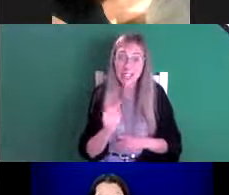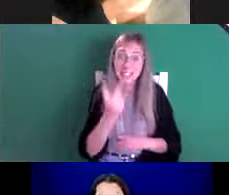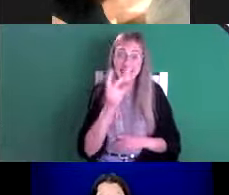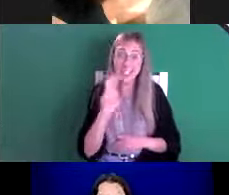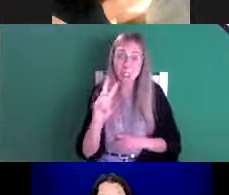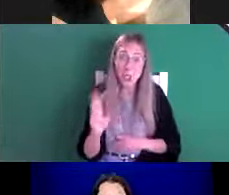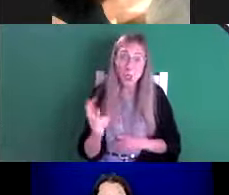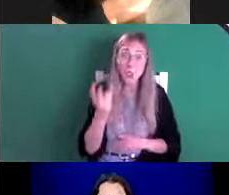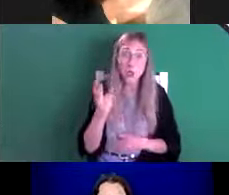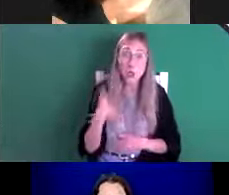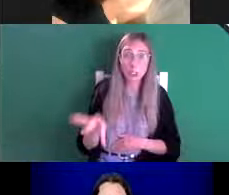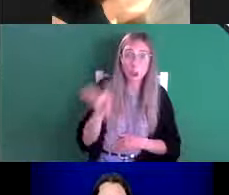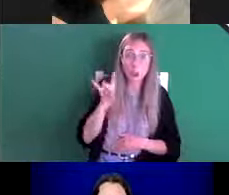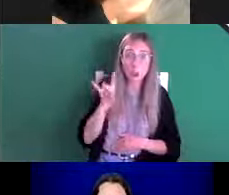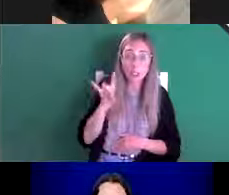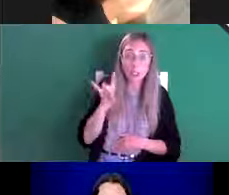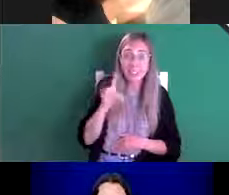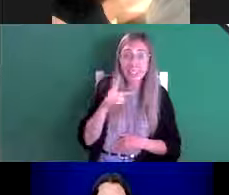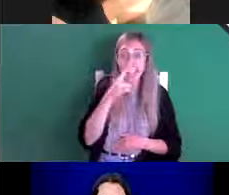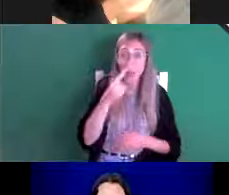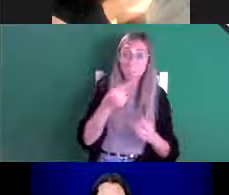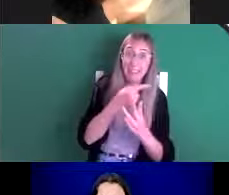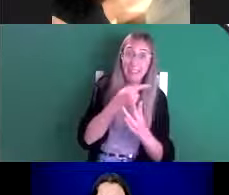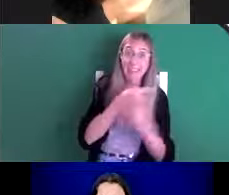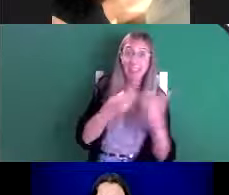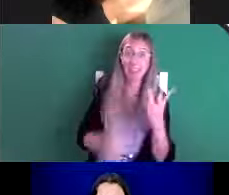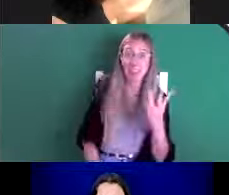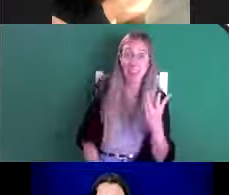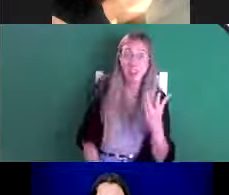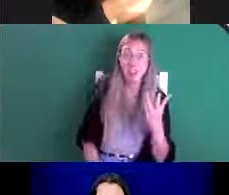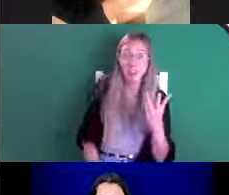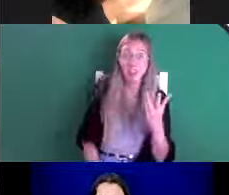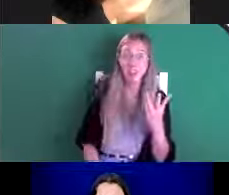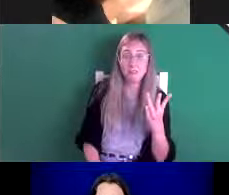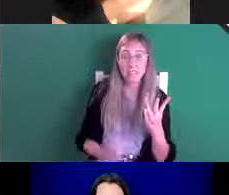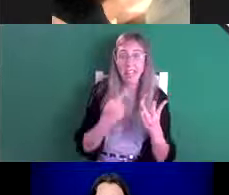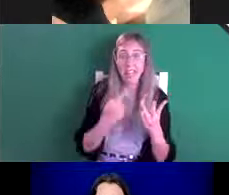and it could be in any of those three galleries and if you were chosen for your third choice